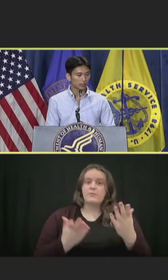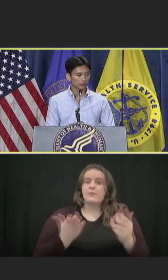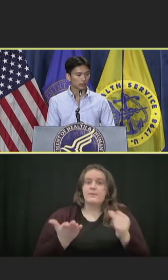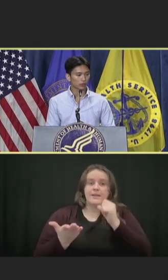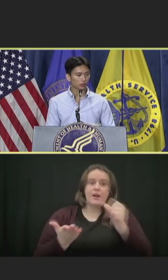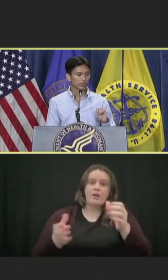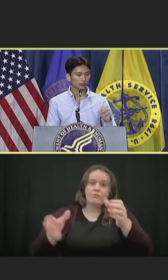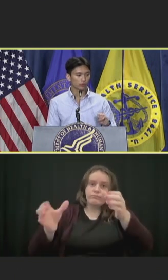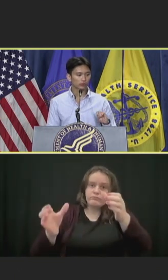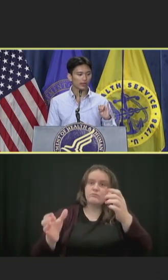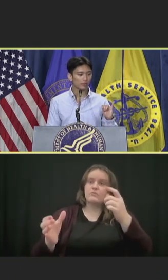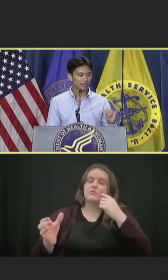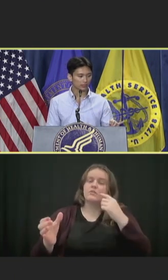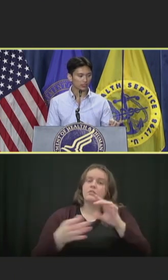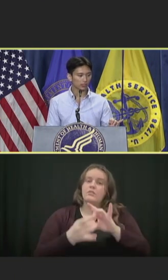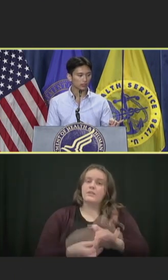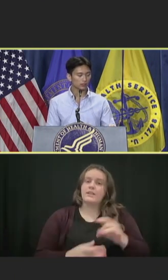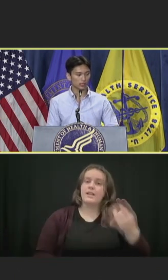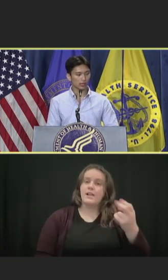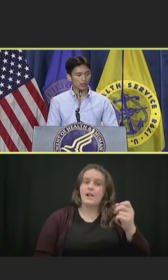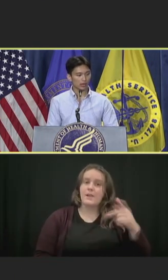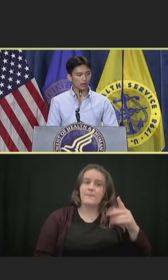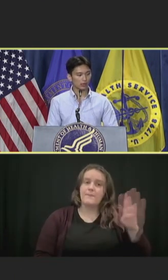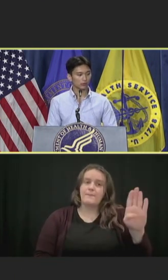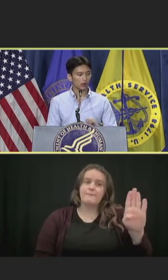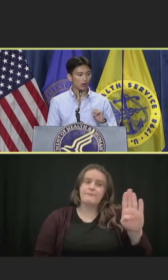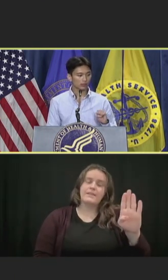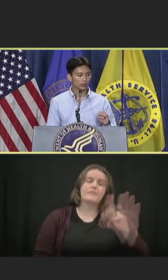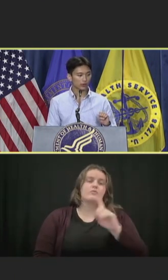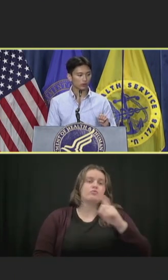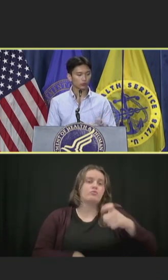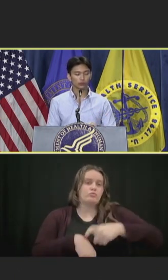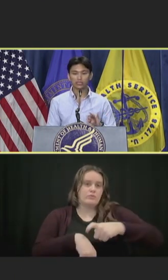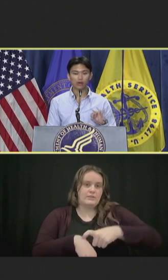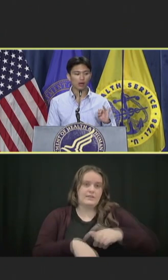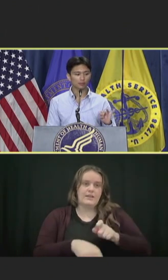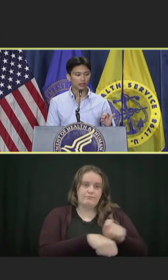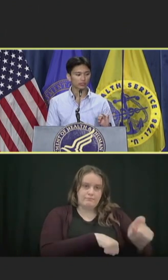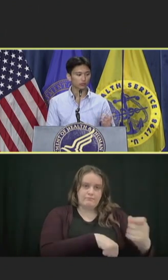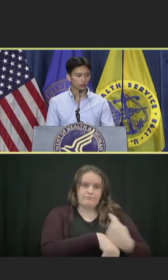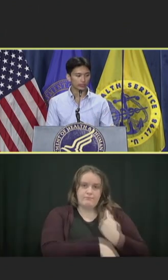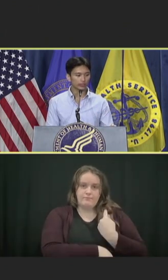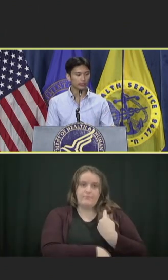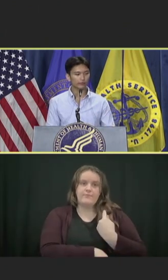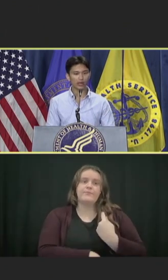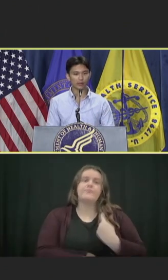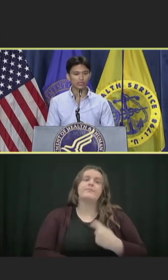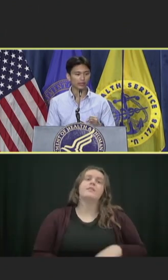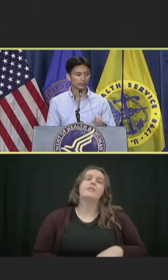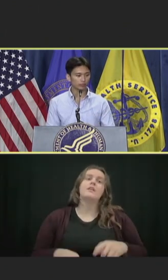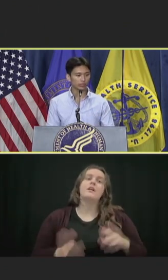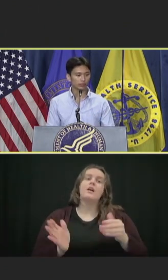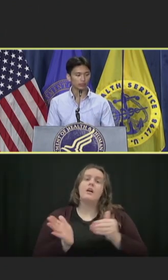So, we have the real-time messaging. Also, routine opt-out screening for hepatitis B,